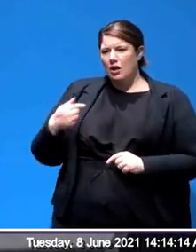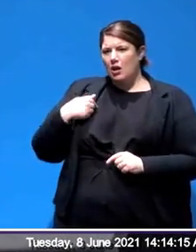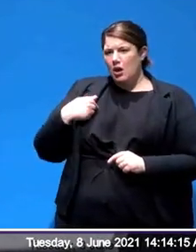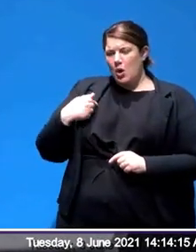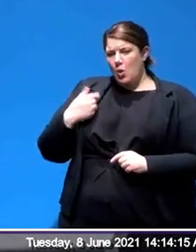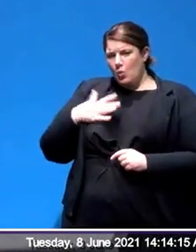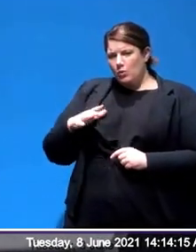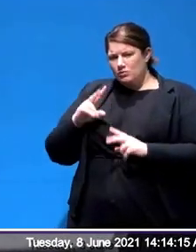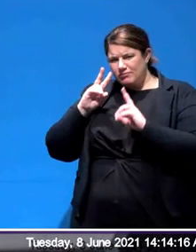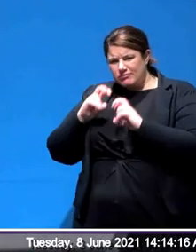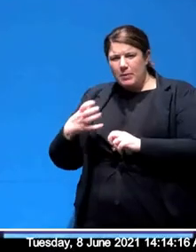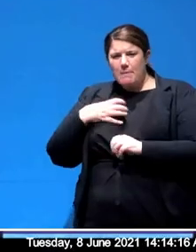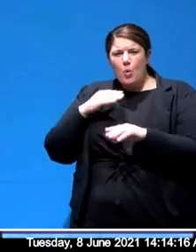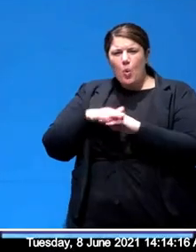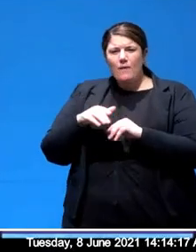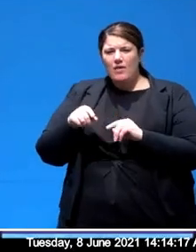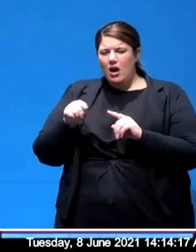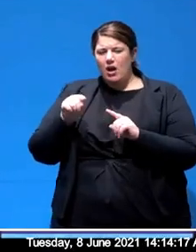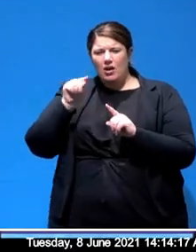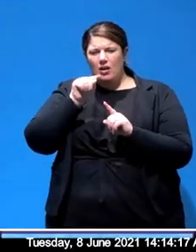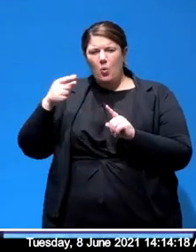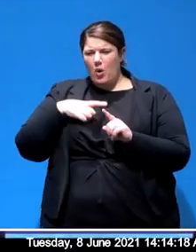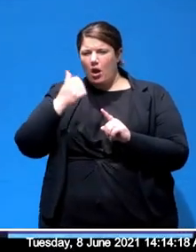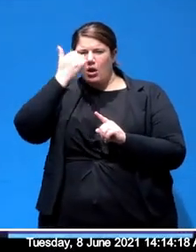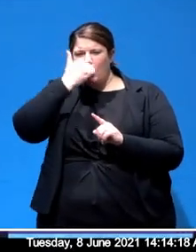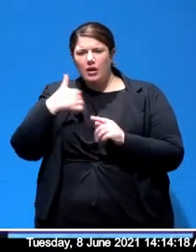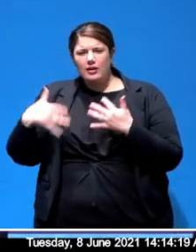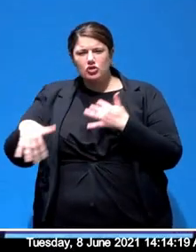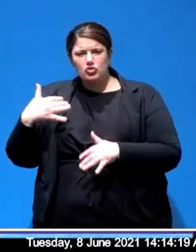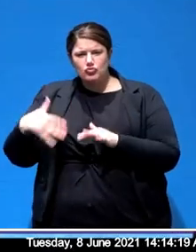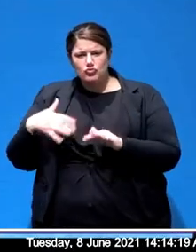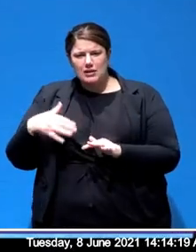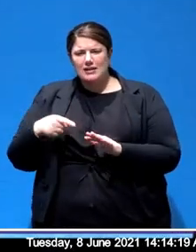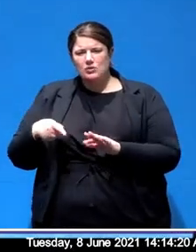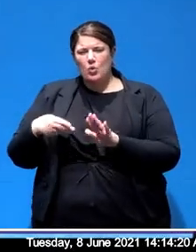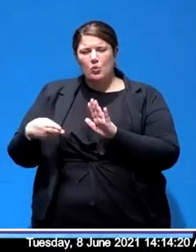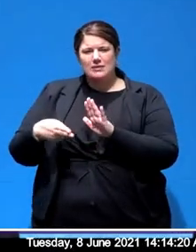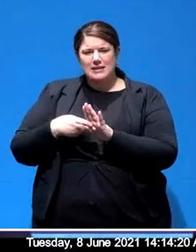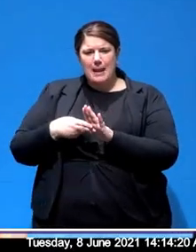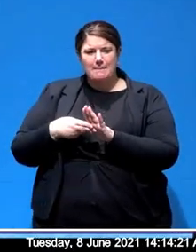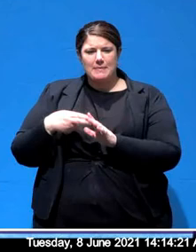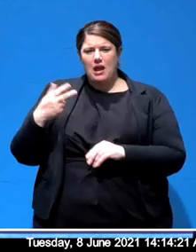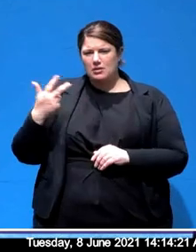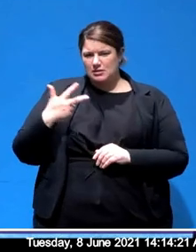So I would like to take you to tab 87 of the hearing bundle B. This is a manual.